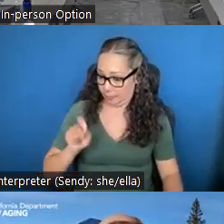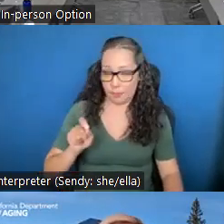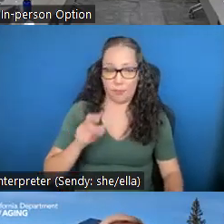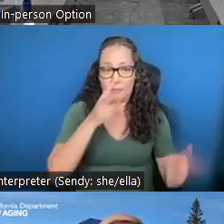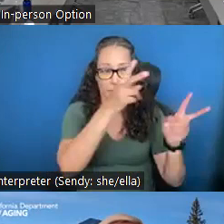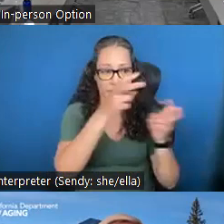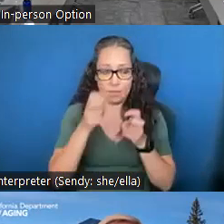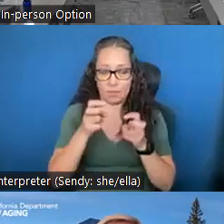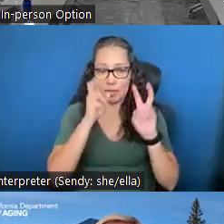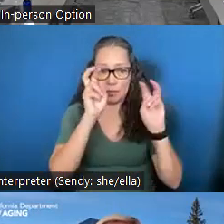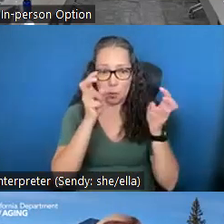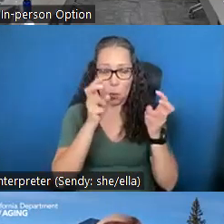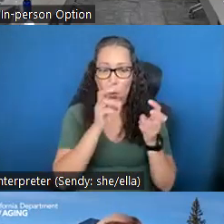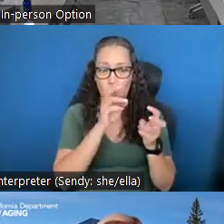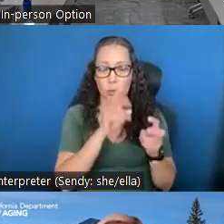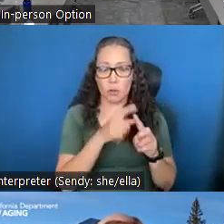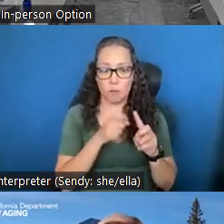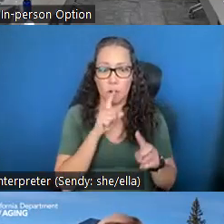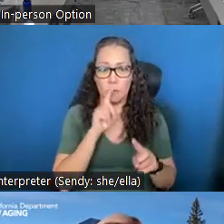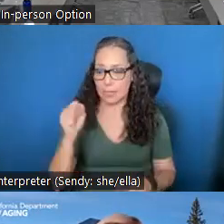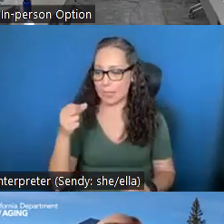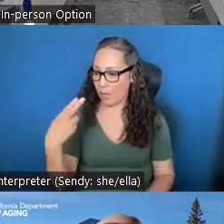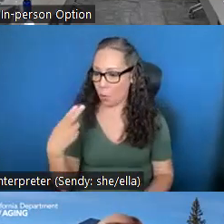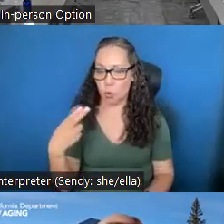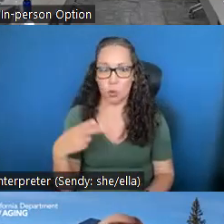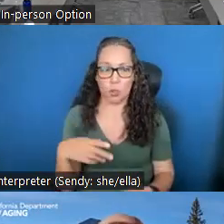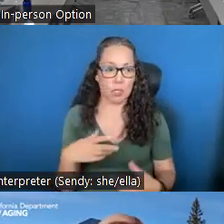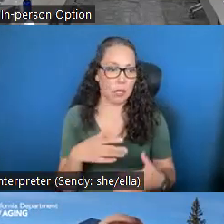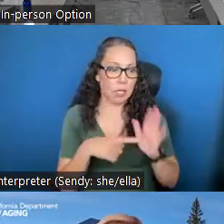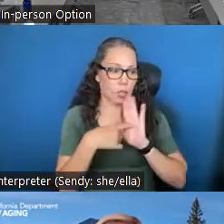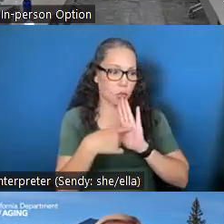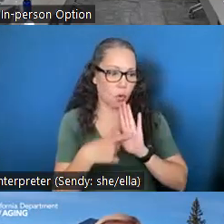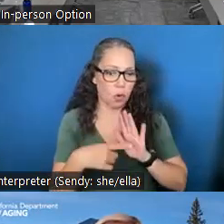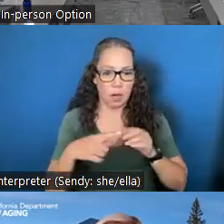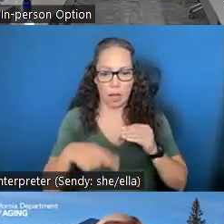stakeholders they might reflect robust conversations that happened at steering